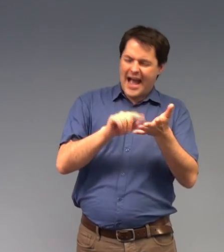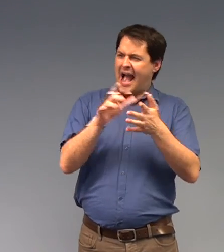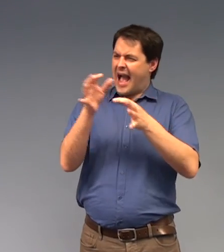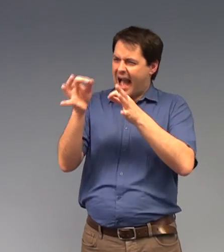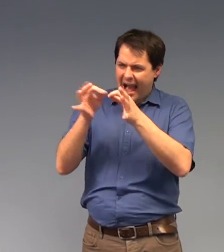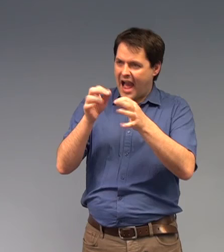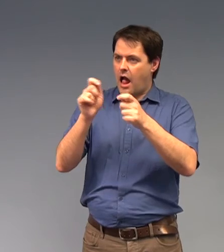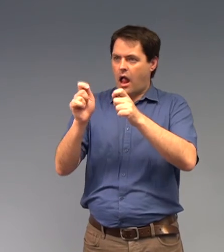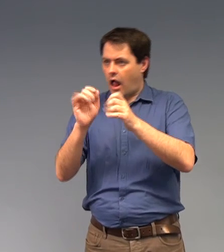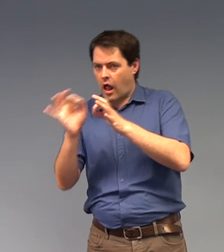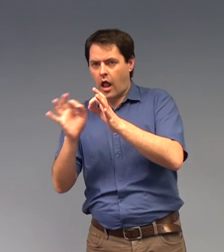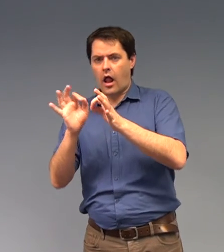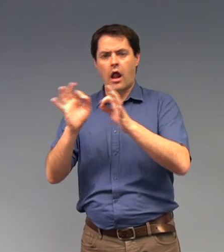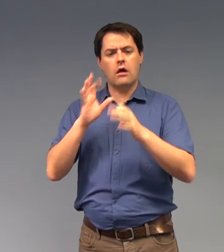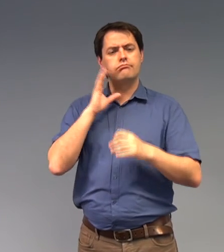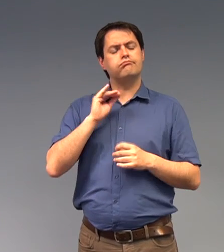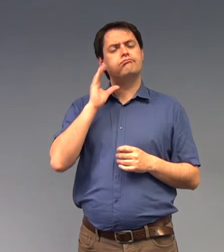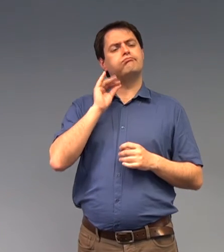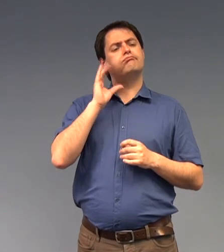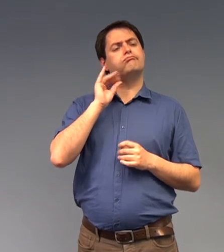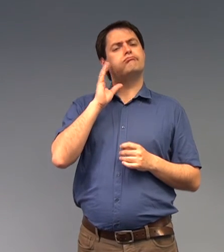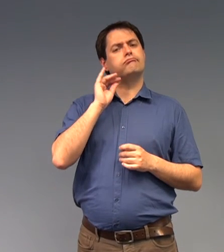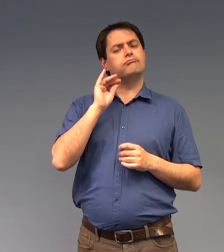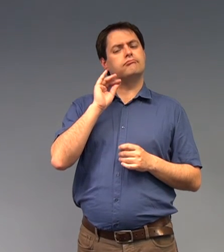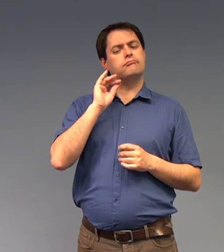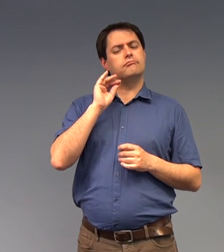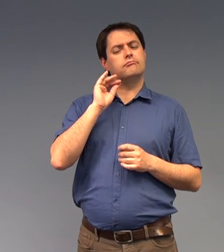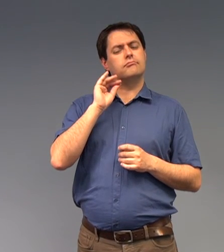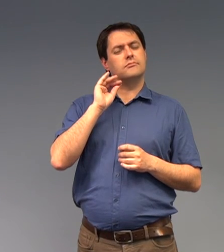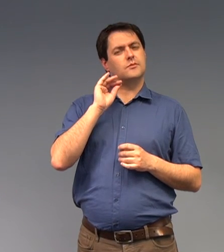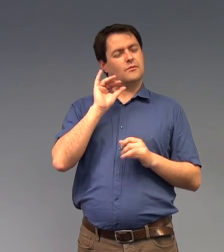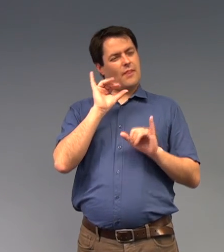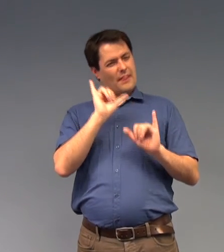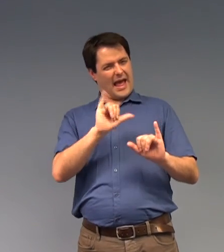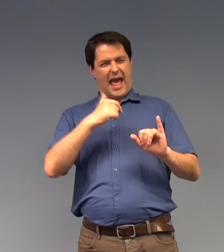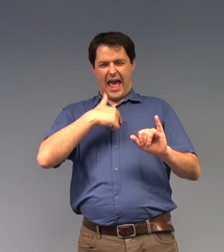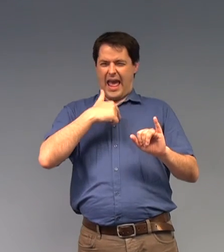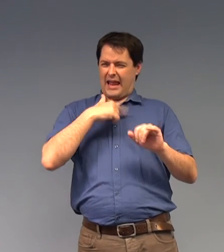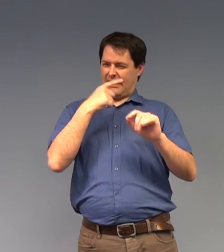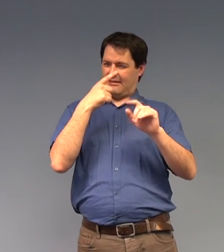you have multiple experiences of explaining to other members of your community what things mean.